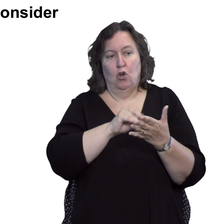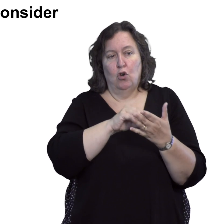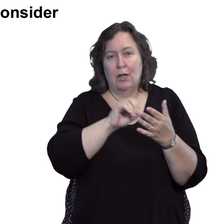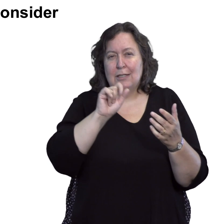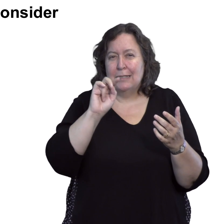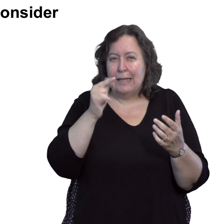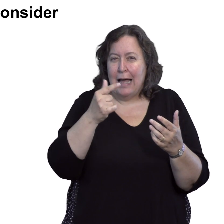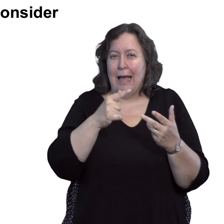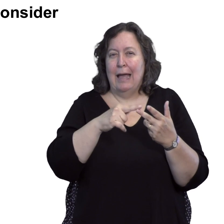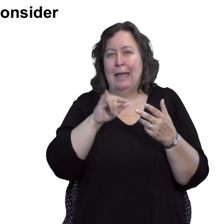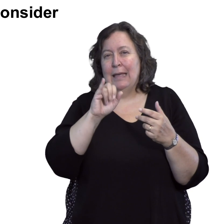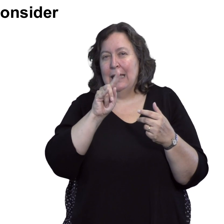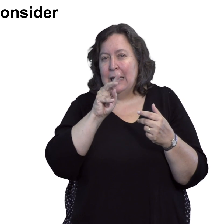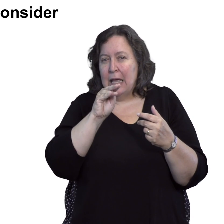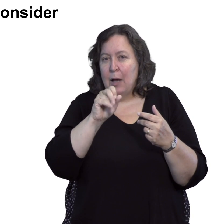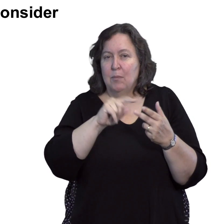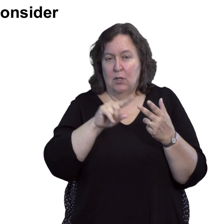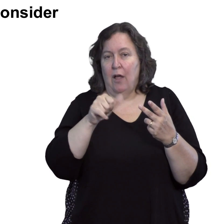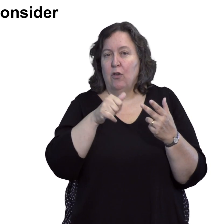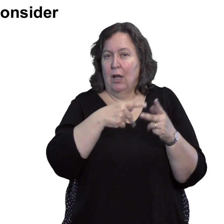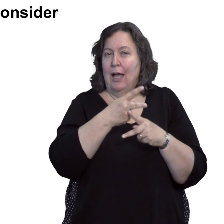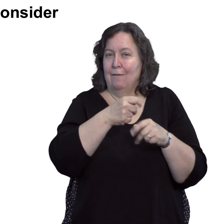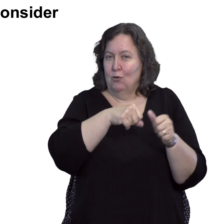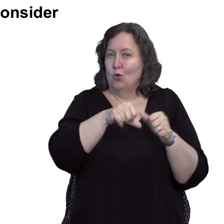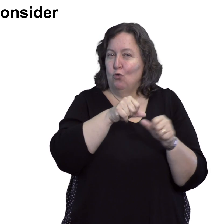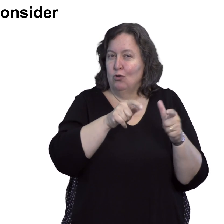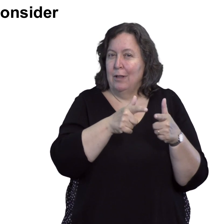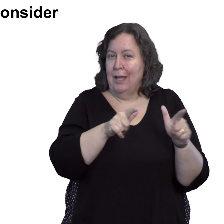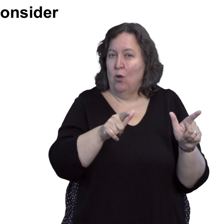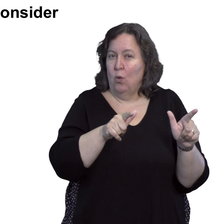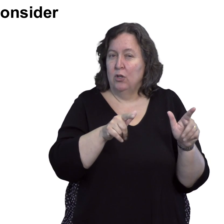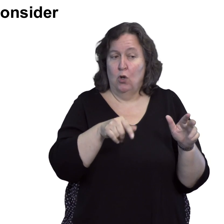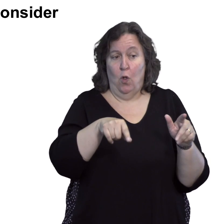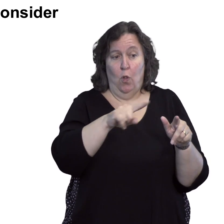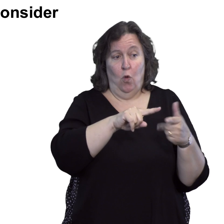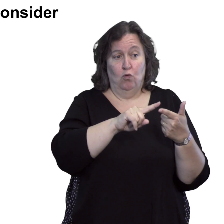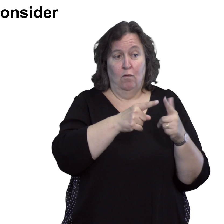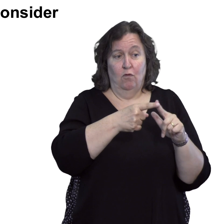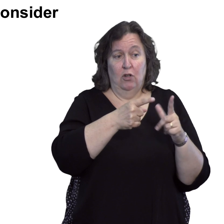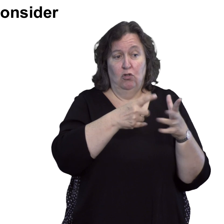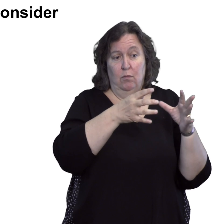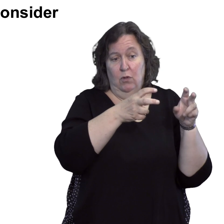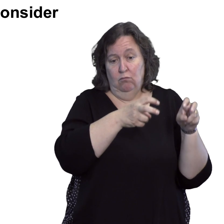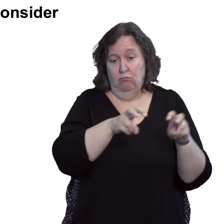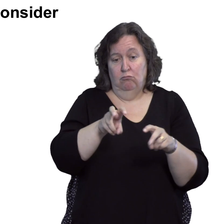and other social language. These friendships may transfer to the playground,